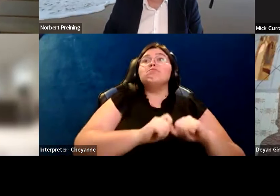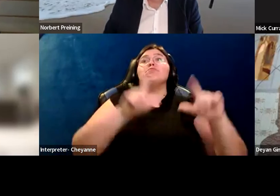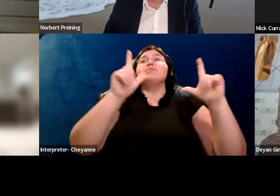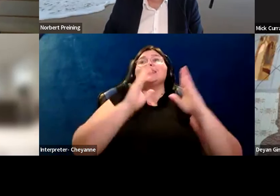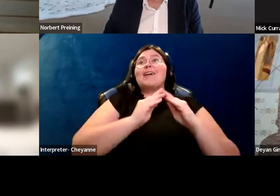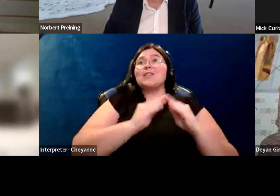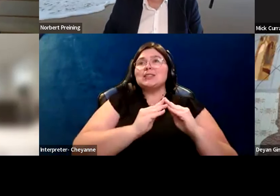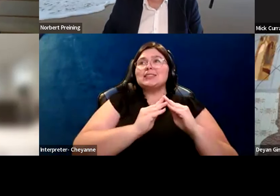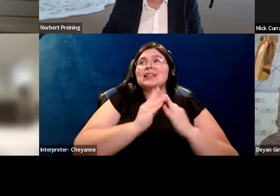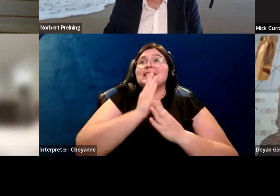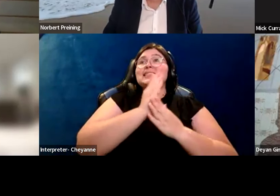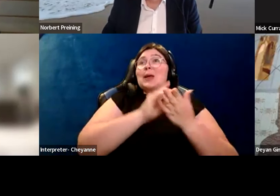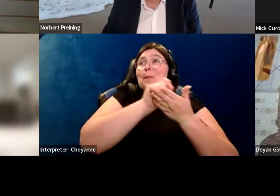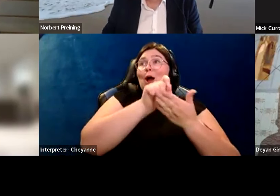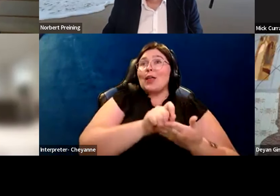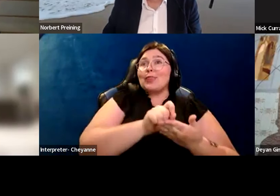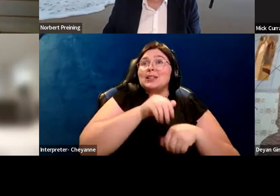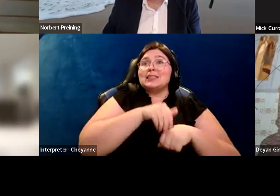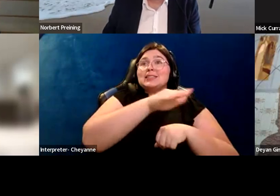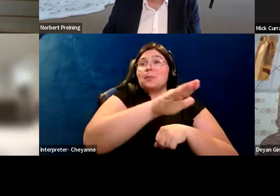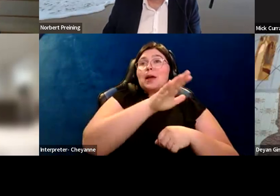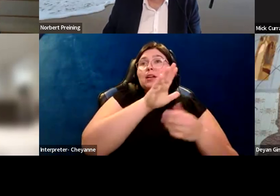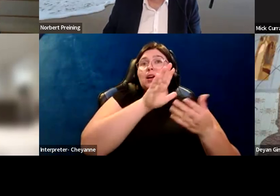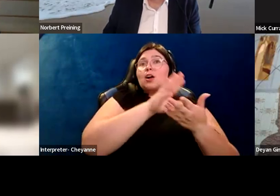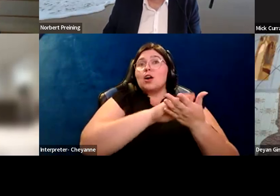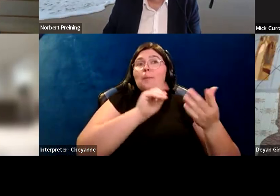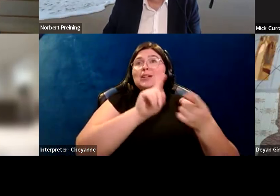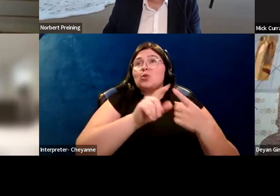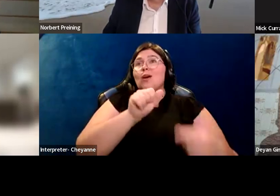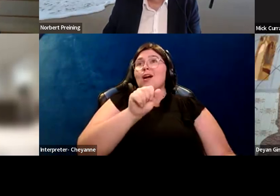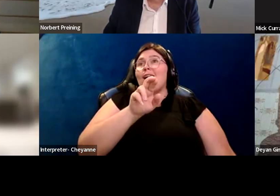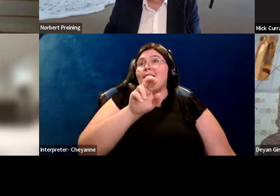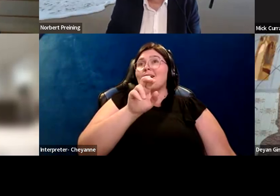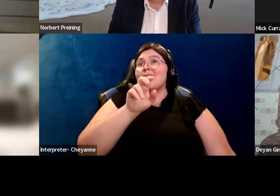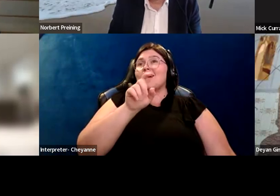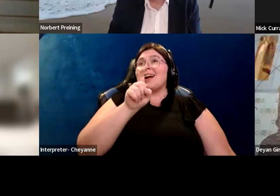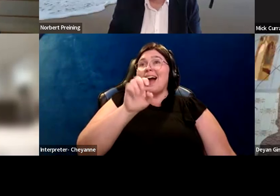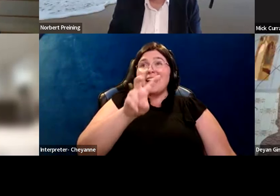some authors submit a copy to arXiv. Some don't. So it's kind of hit and miss.